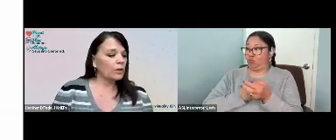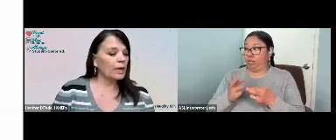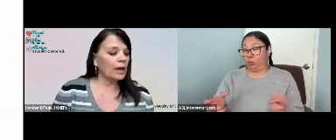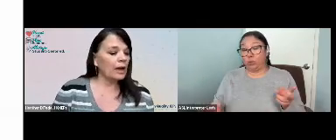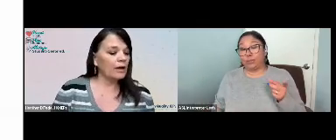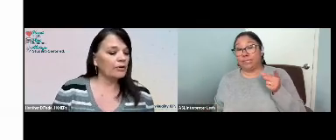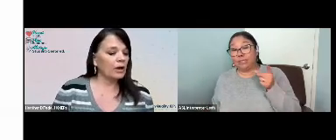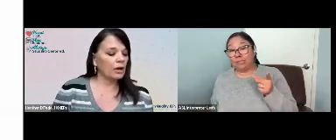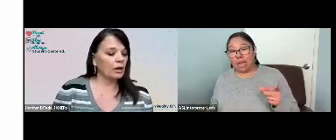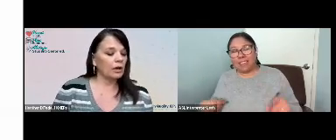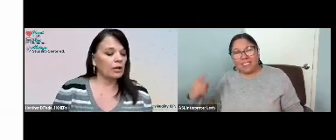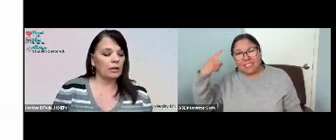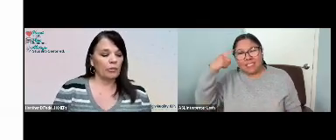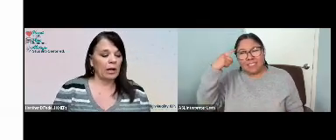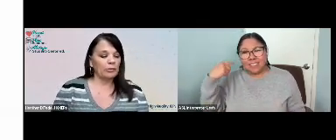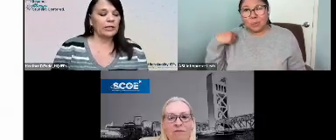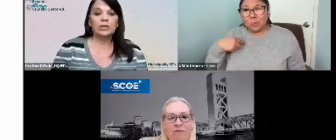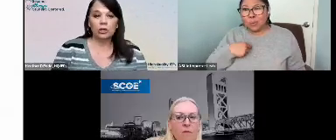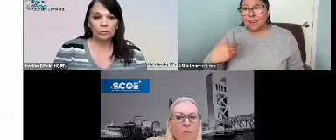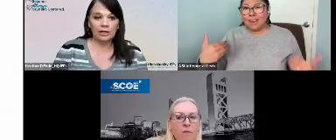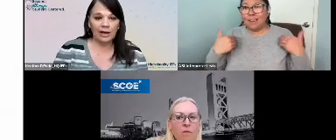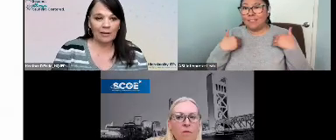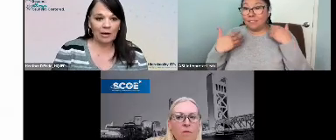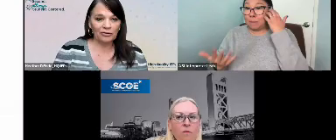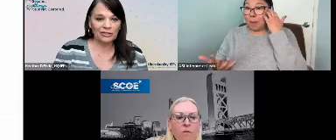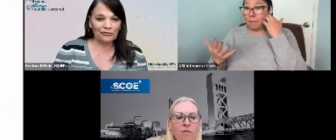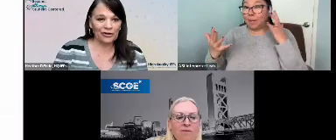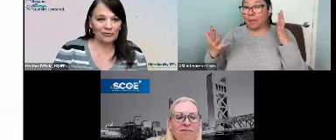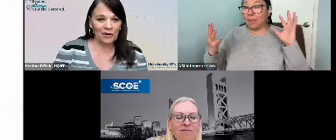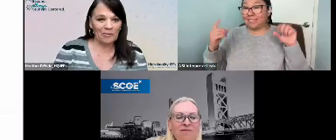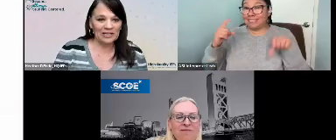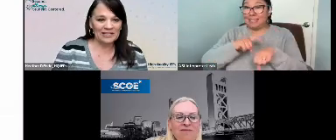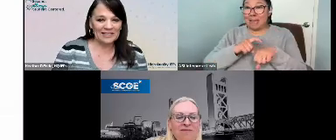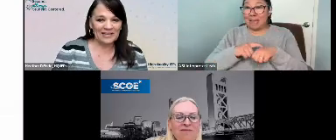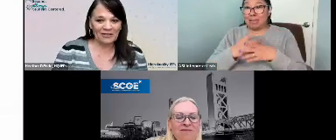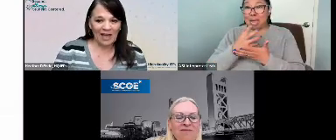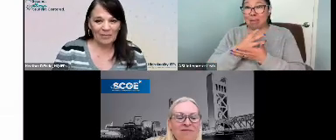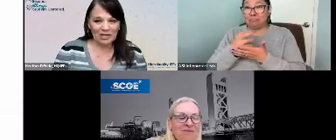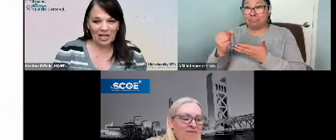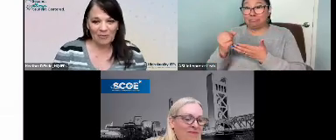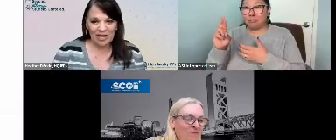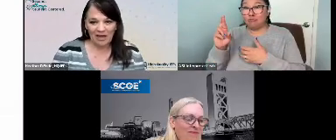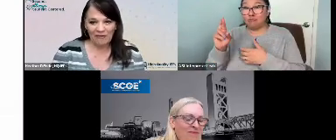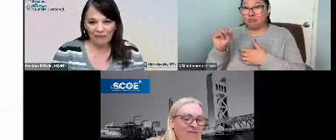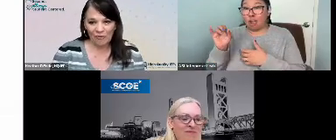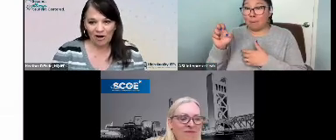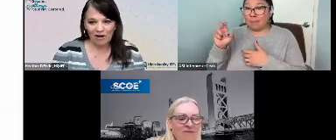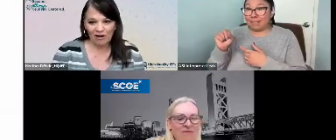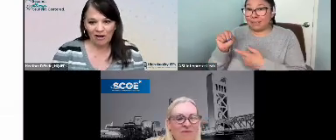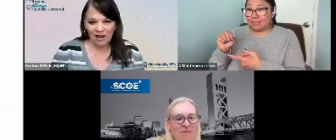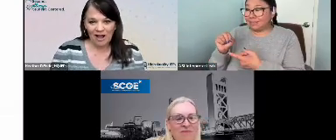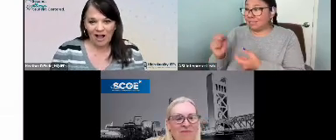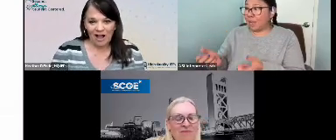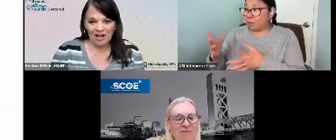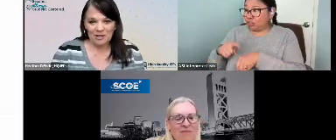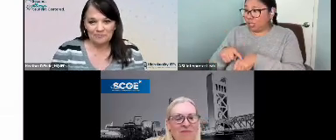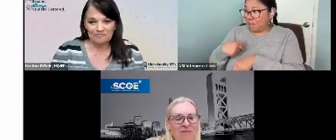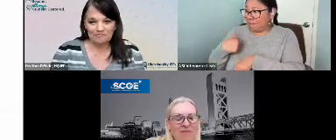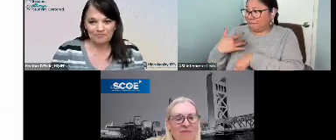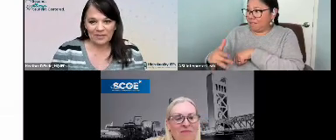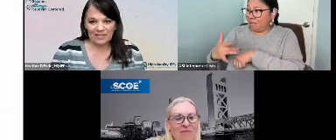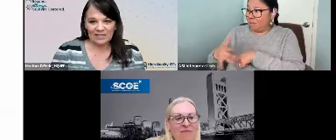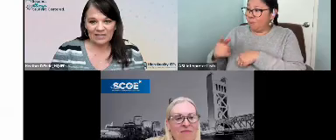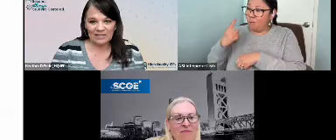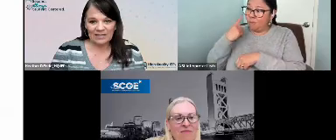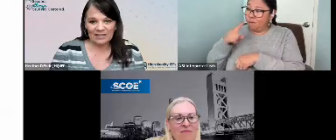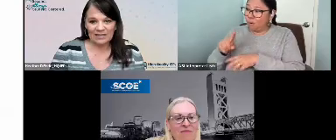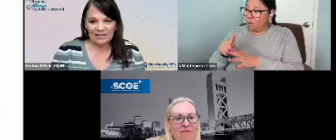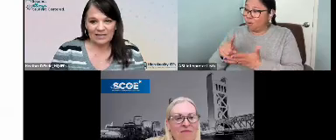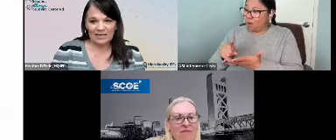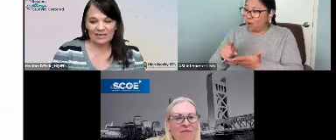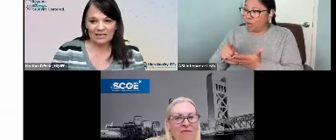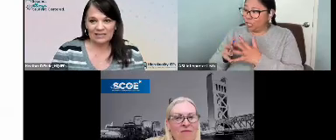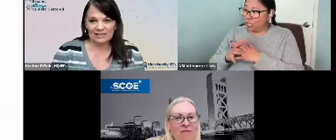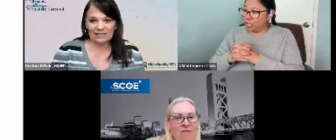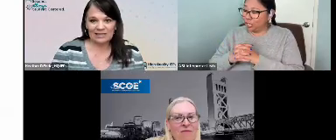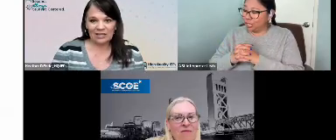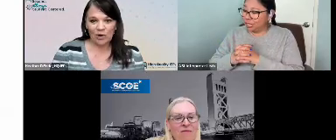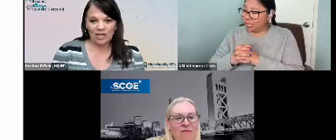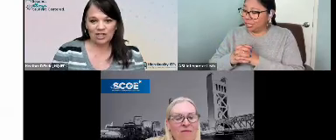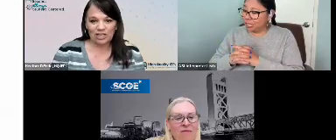I think we have probably no time. I'll defer to Robin to see how much time we have for um the the